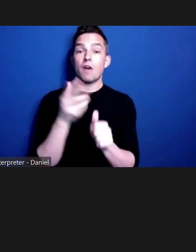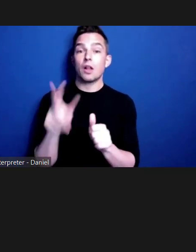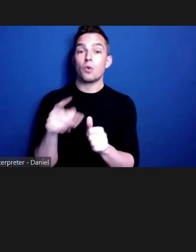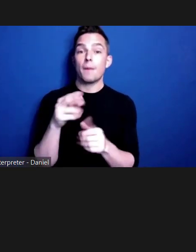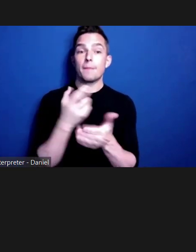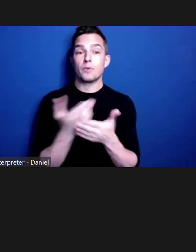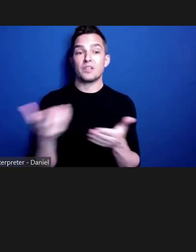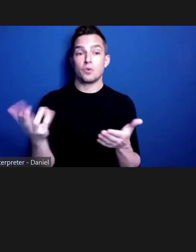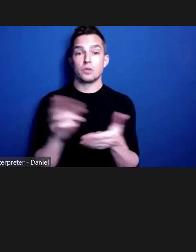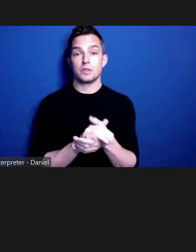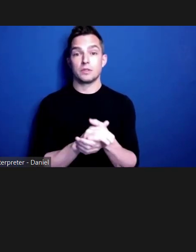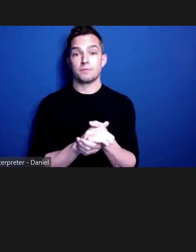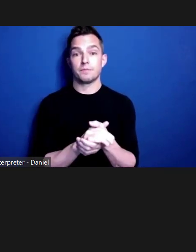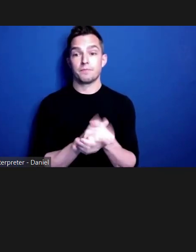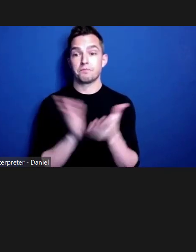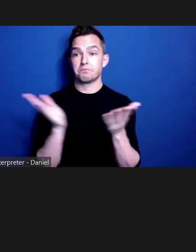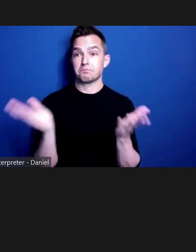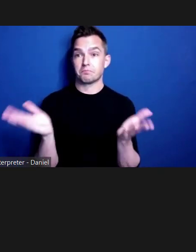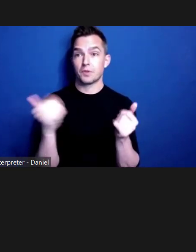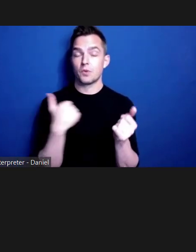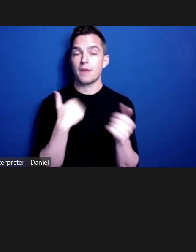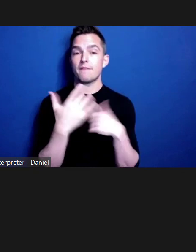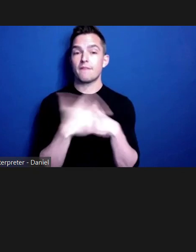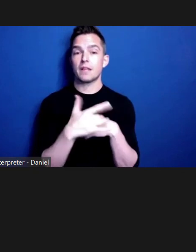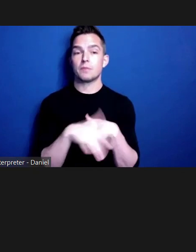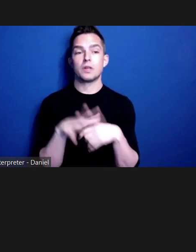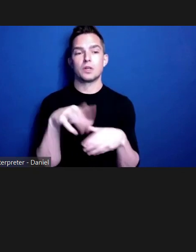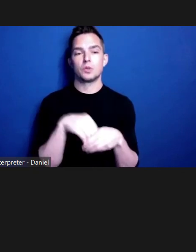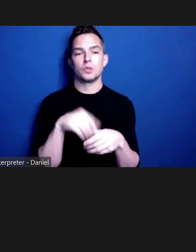And then follow-up resources, we have available a tracking tool and